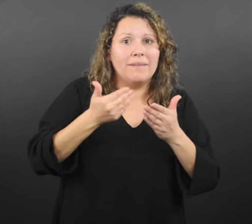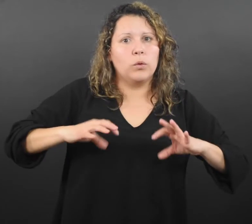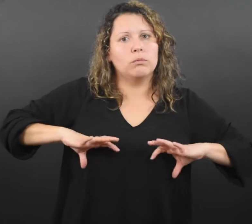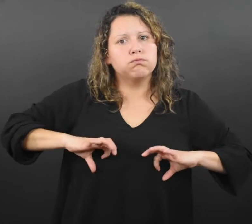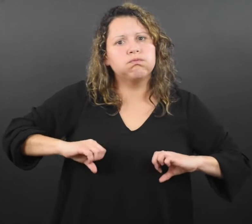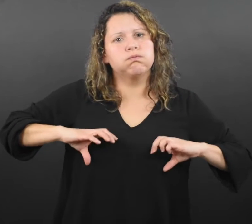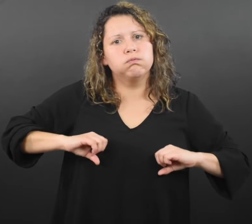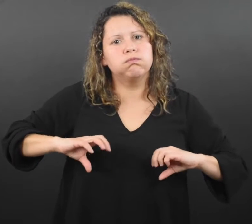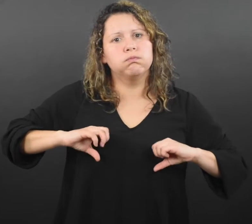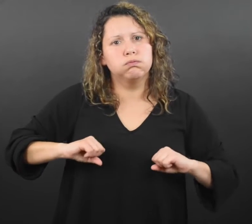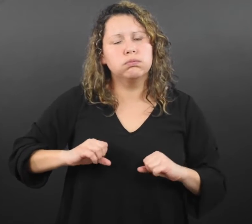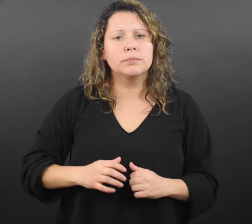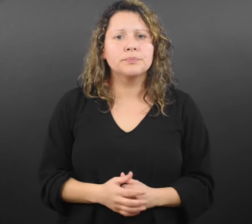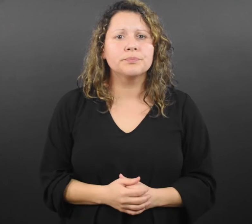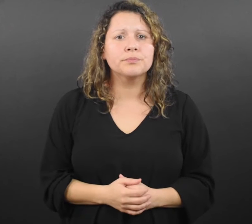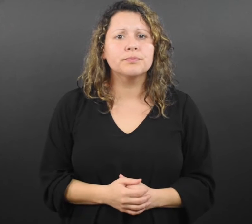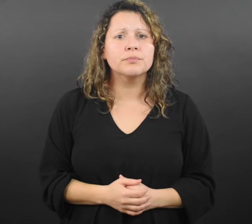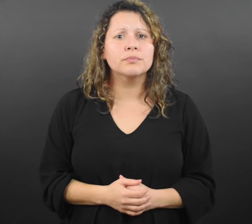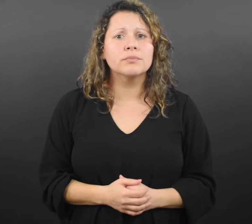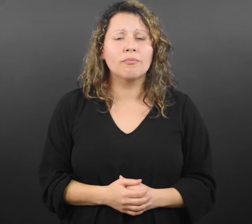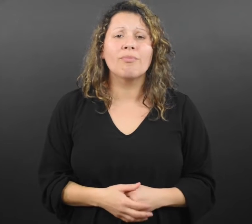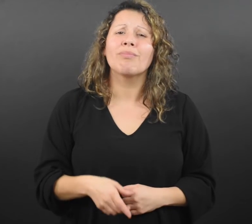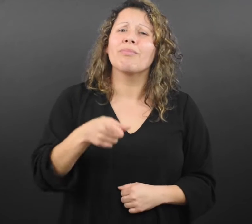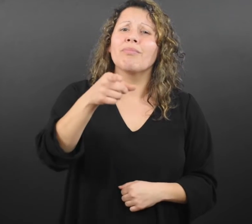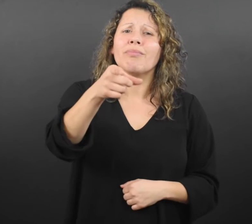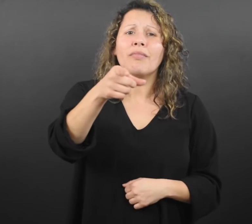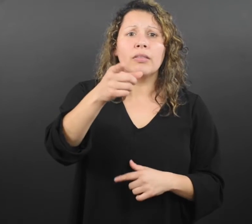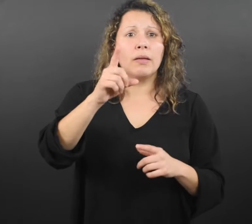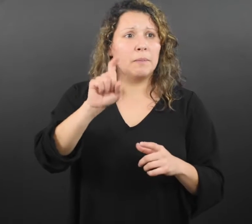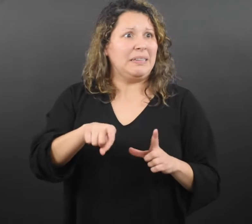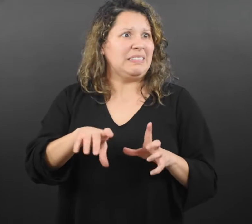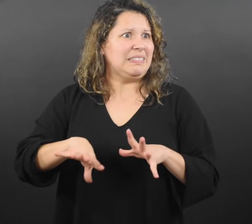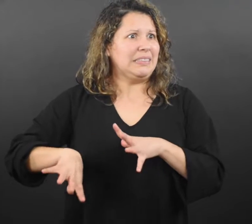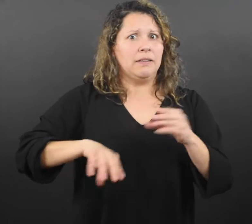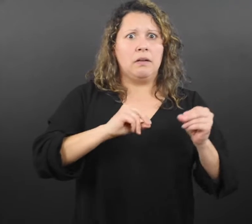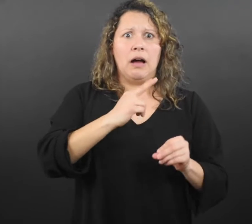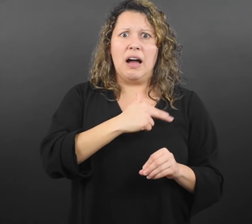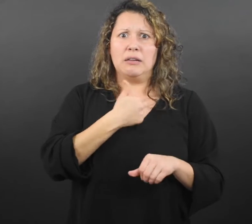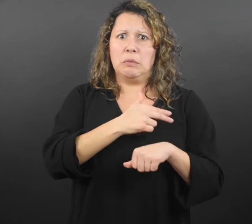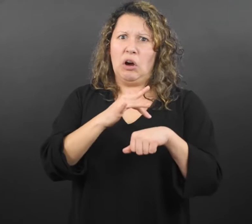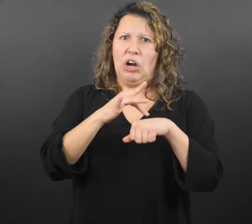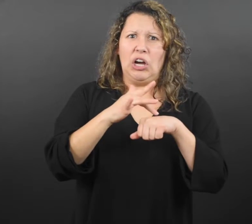before you express your breast milk. ● You do not need to leave the hospital